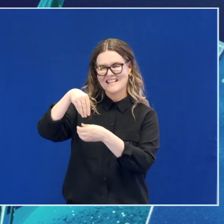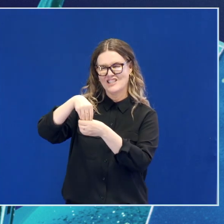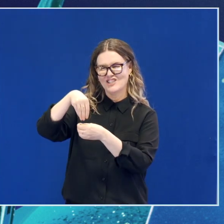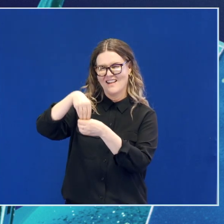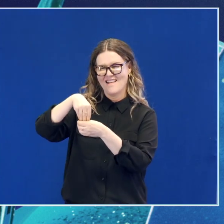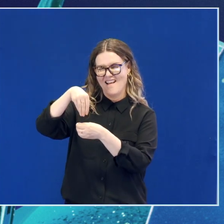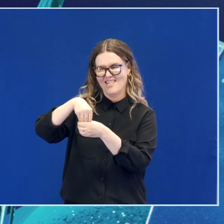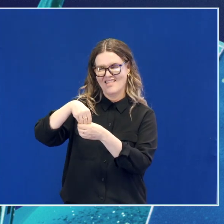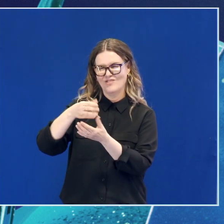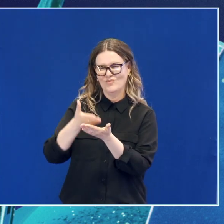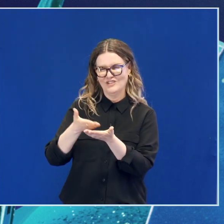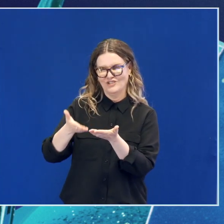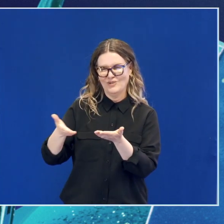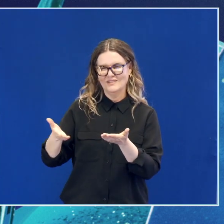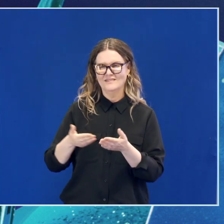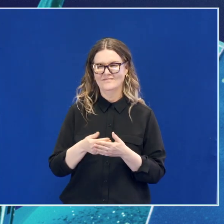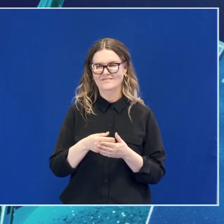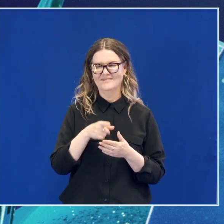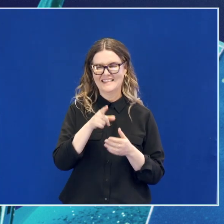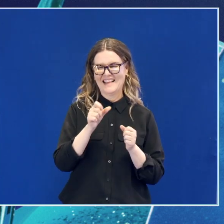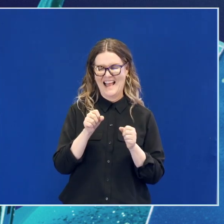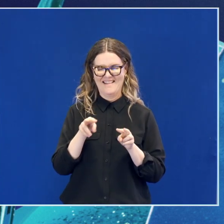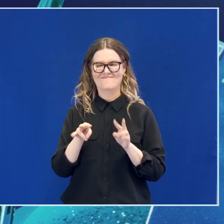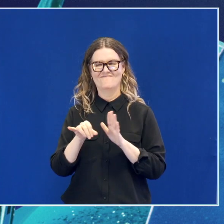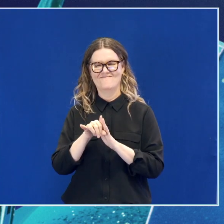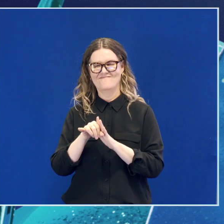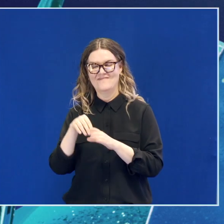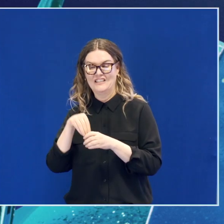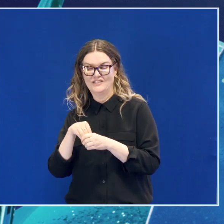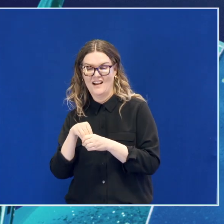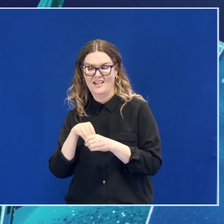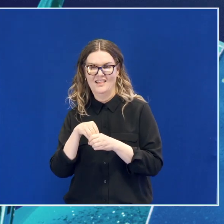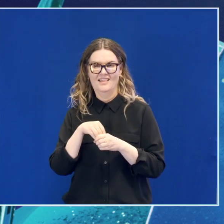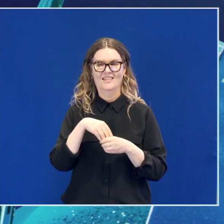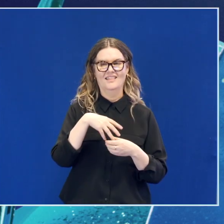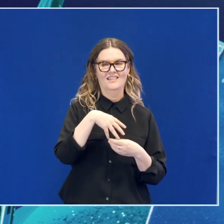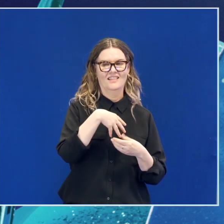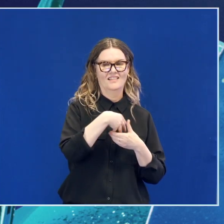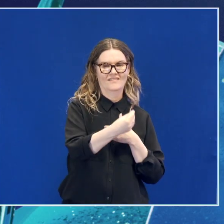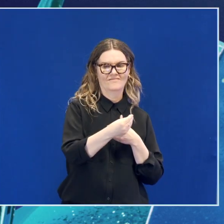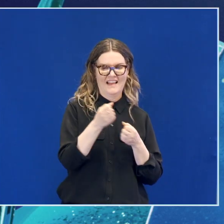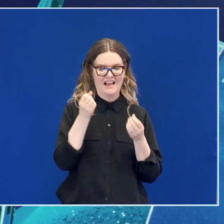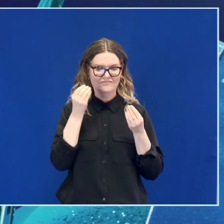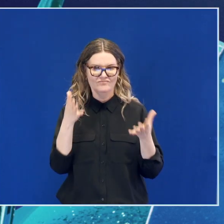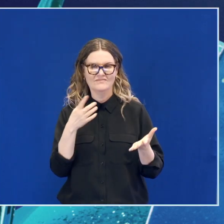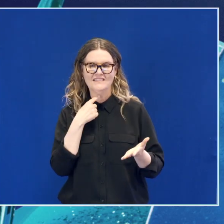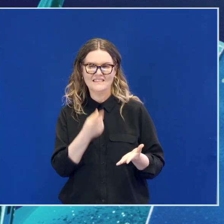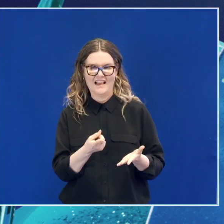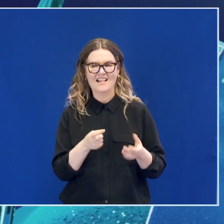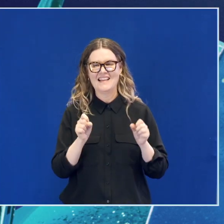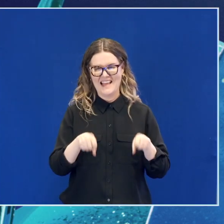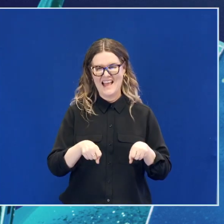Again, that's part of building an agent. You determine what information it's looking for. And so there's a lot of information